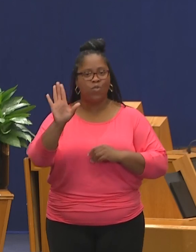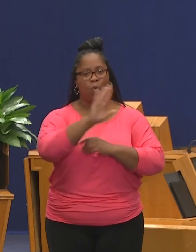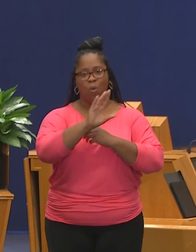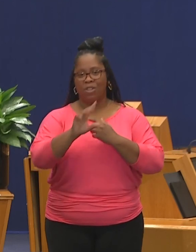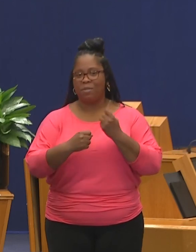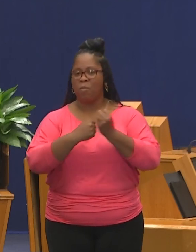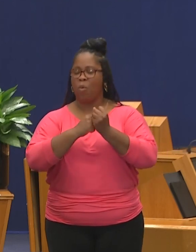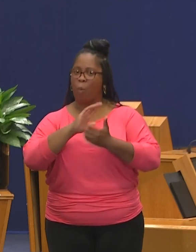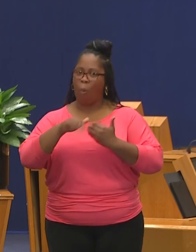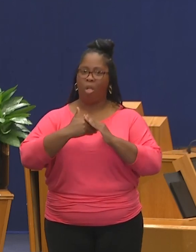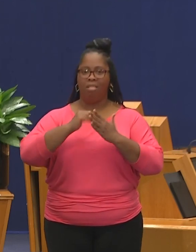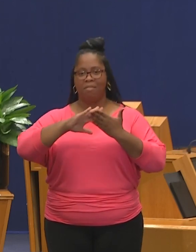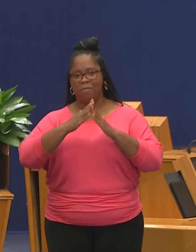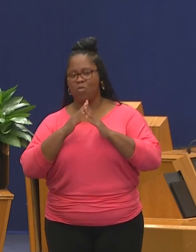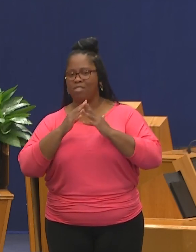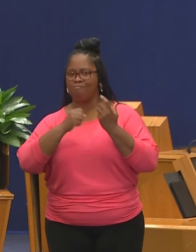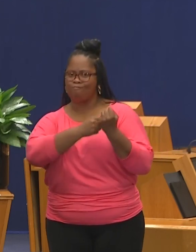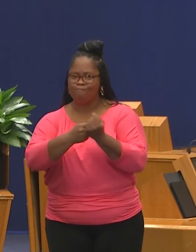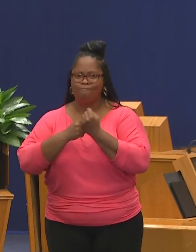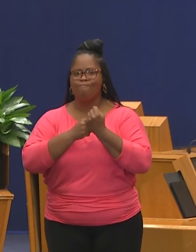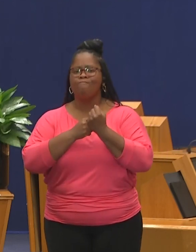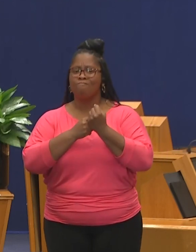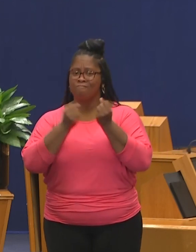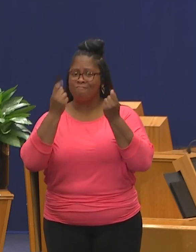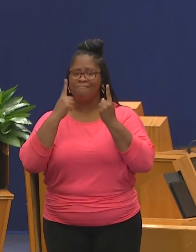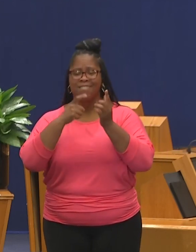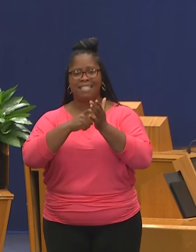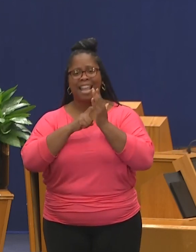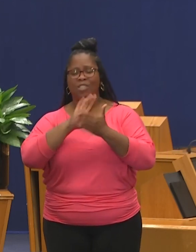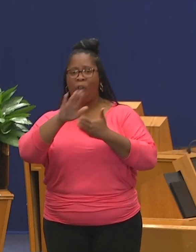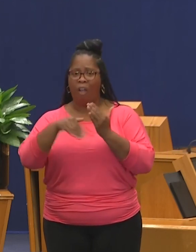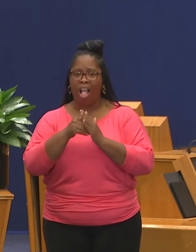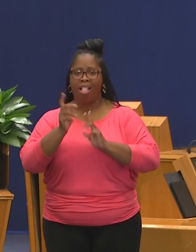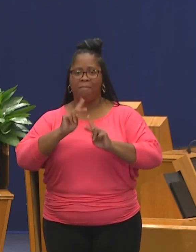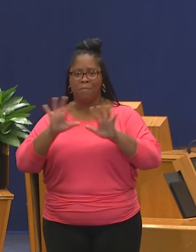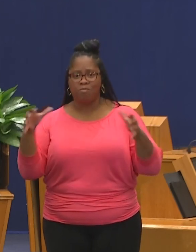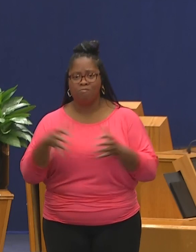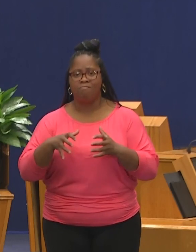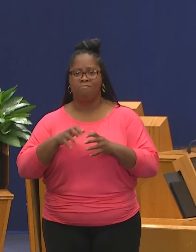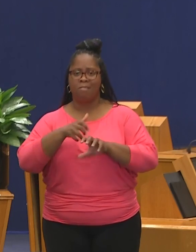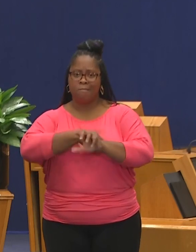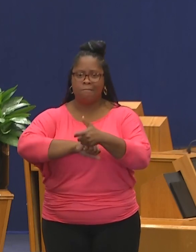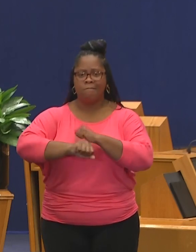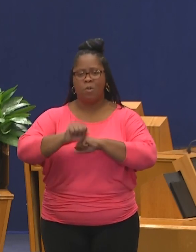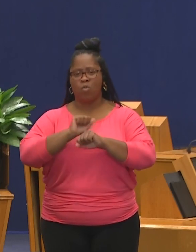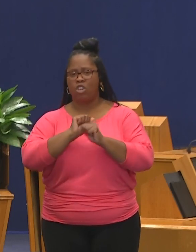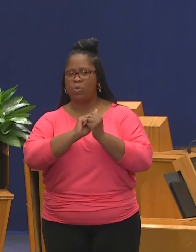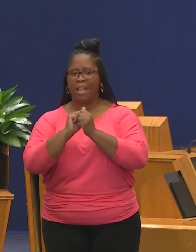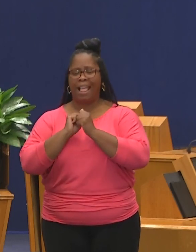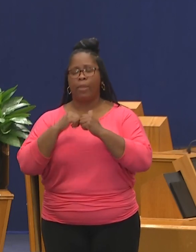THE SUPPORT OF THE WHOLE COMMUNITY APPROACH TO THIS MISSION. IT REALLY TAKES ALL OF US TO